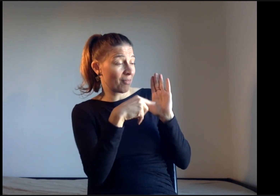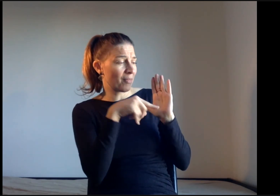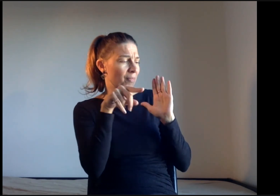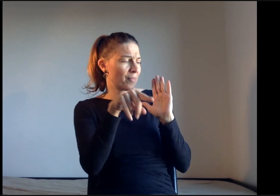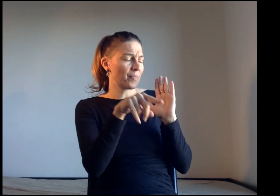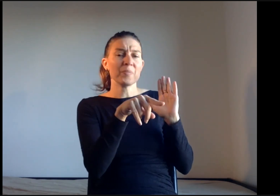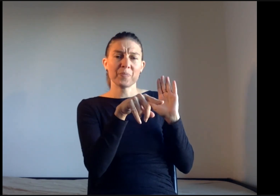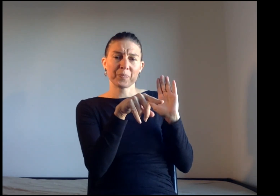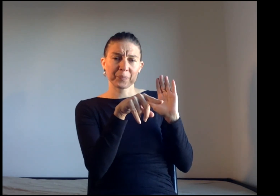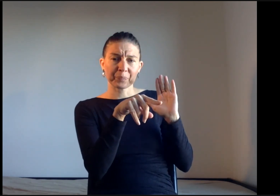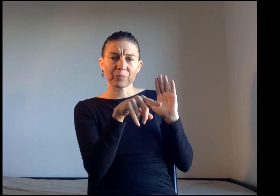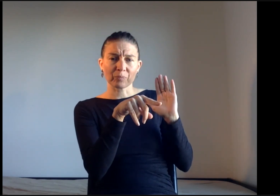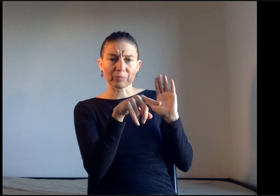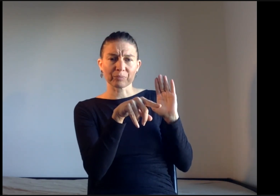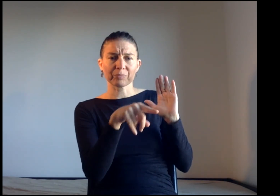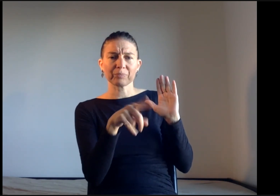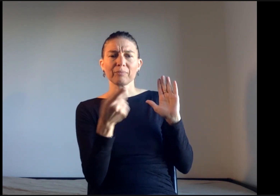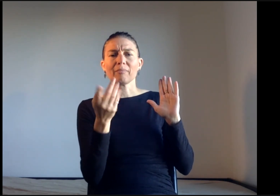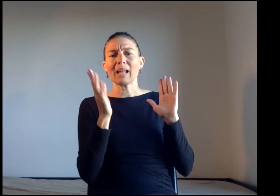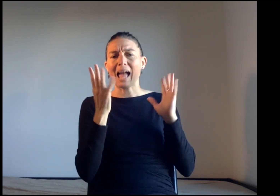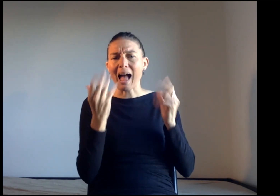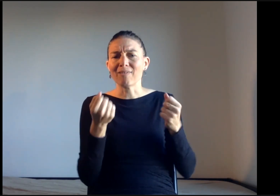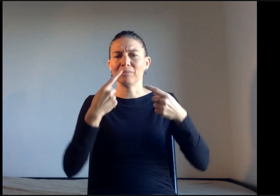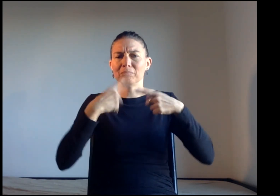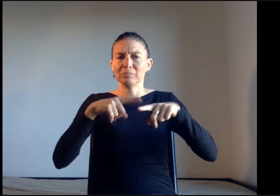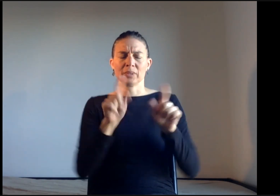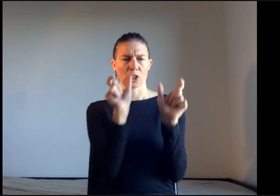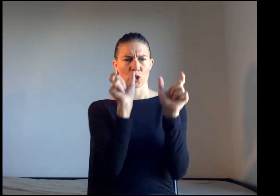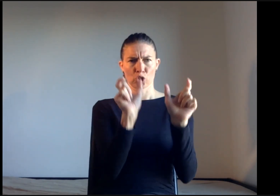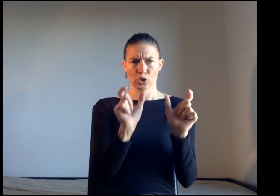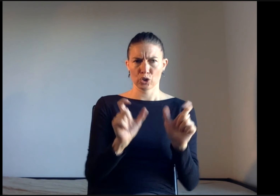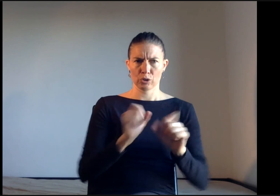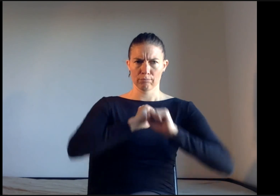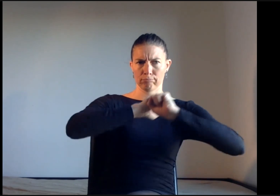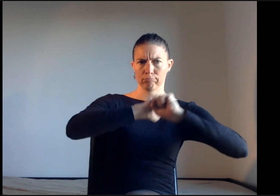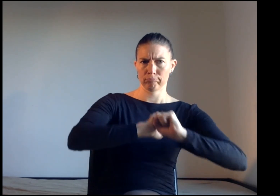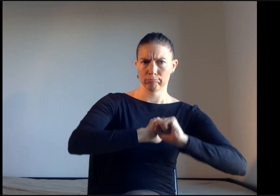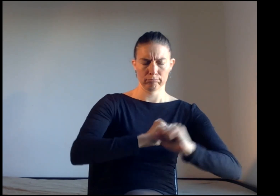And it'll be even more isolation, segregation and denial of our rights.